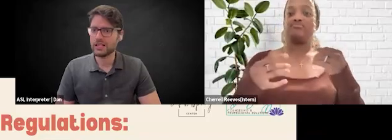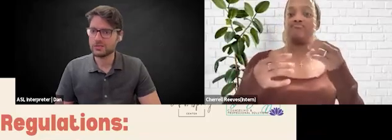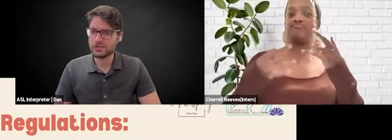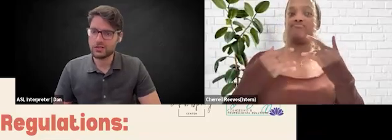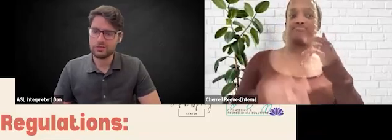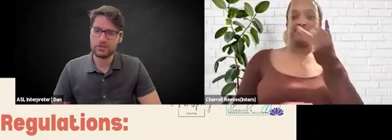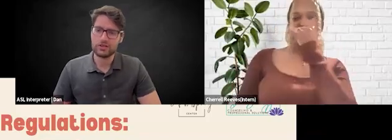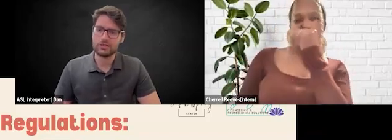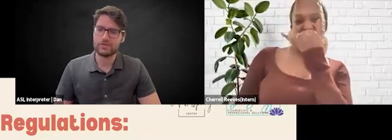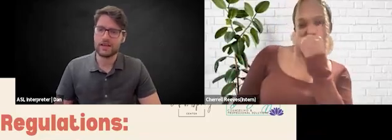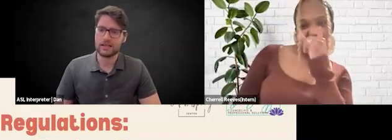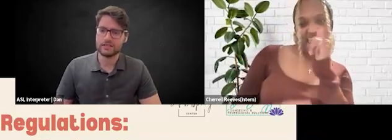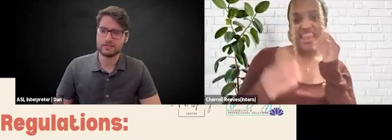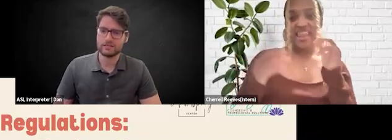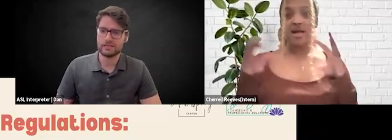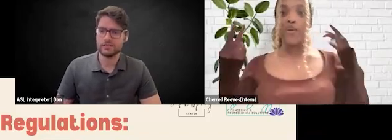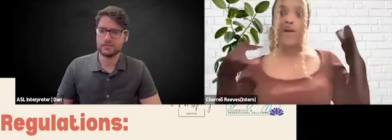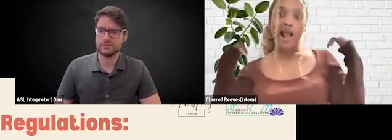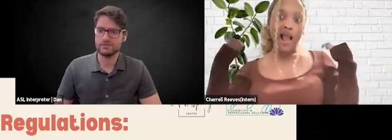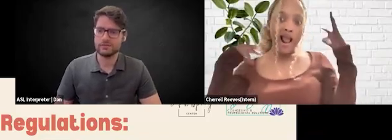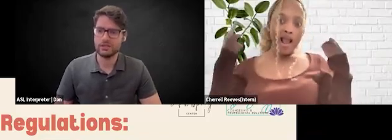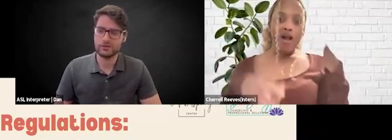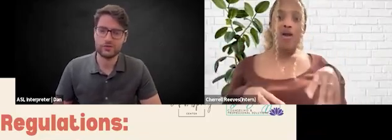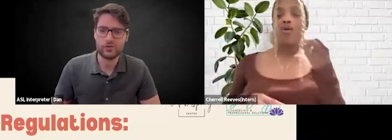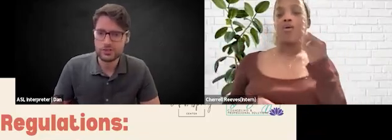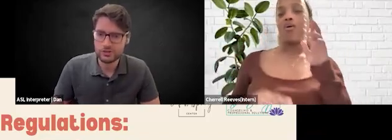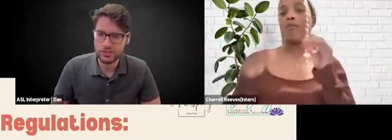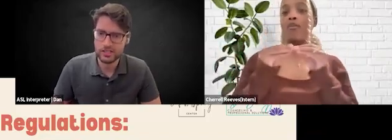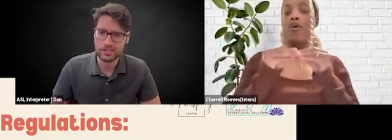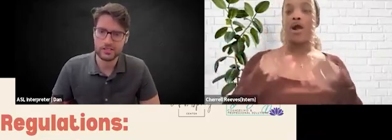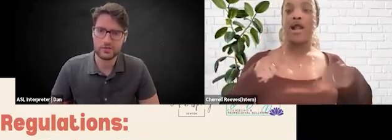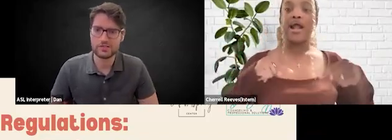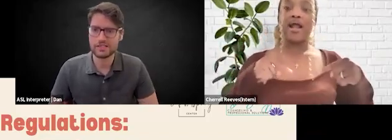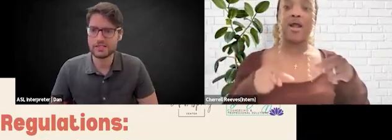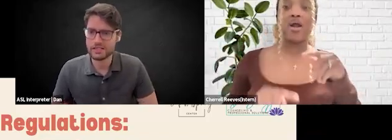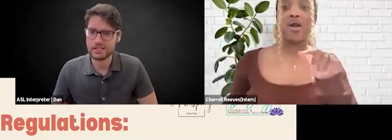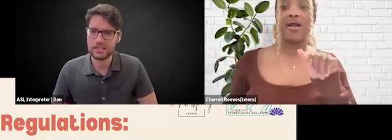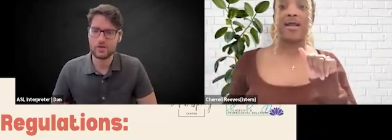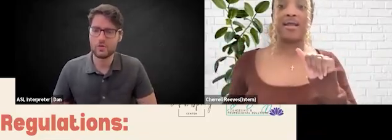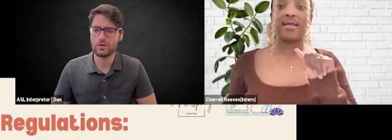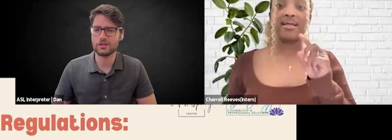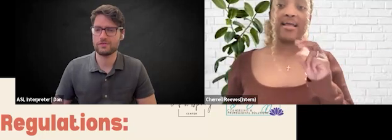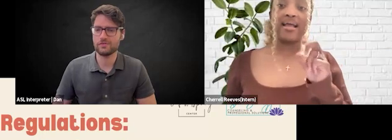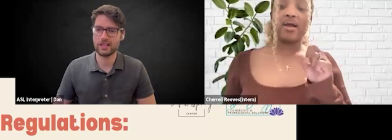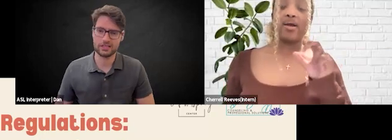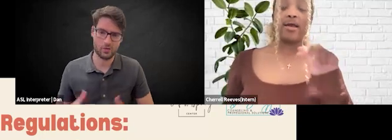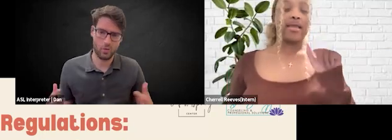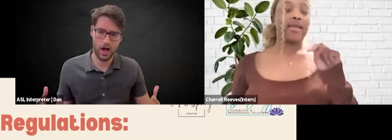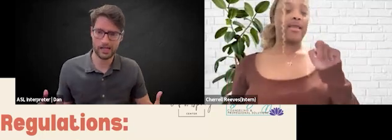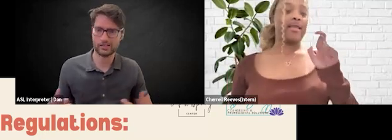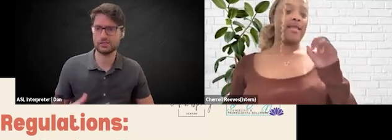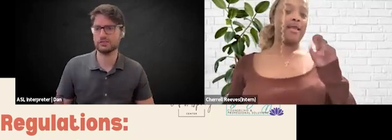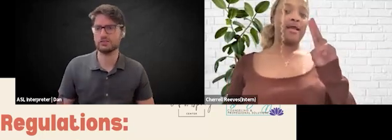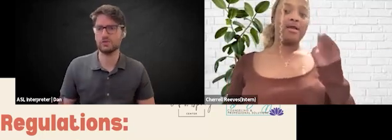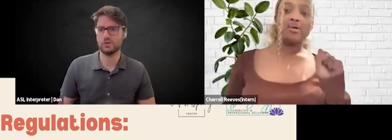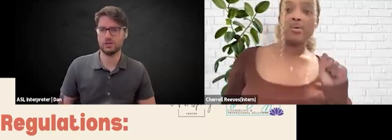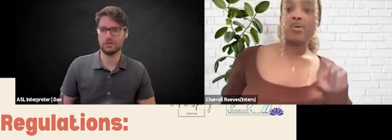Right, the yellow zone can be thought of as either frustrated, or silly, or feeling a little wild,